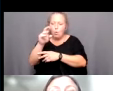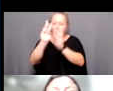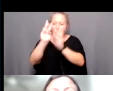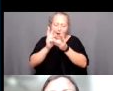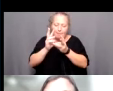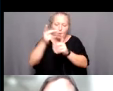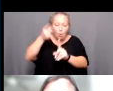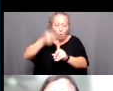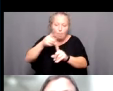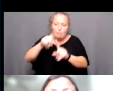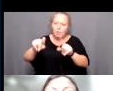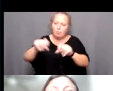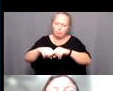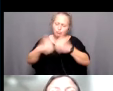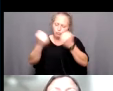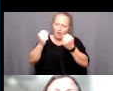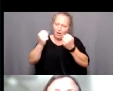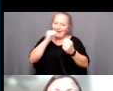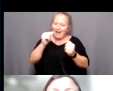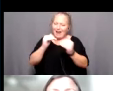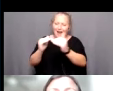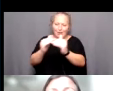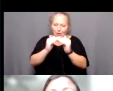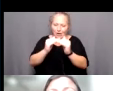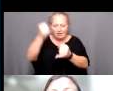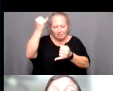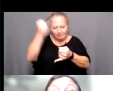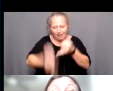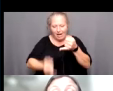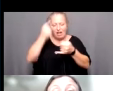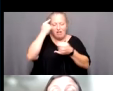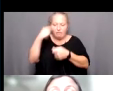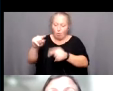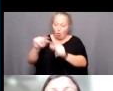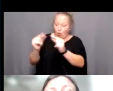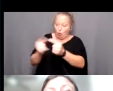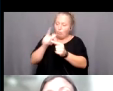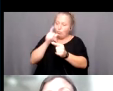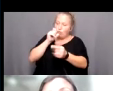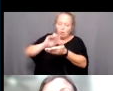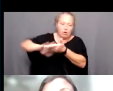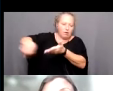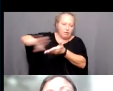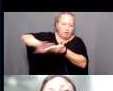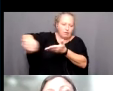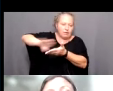center around not only zero emission goals, climate goals but around breaking